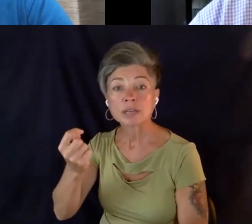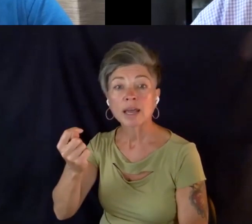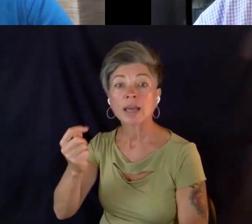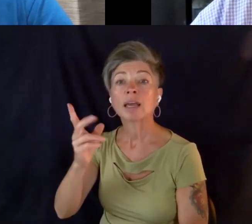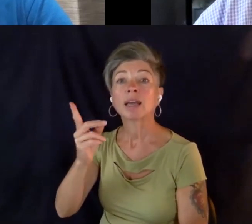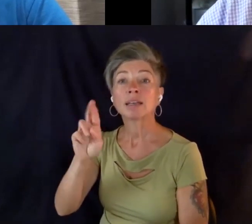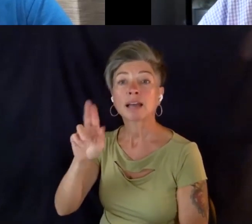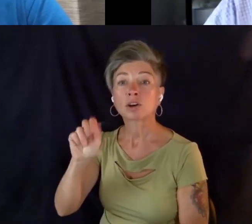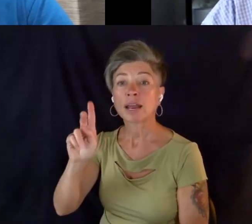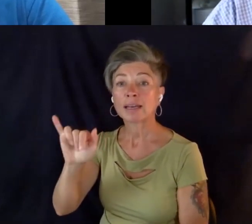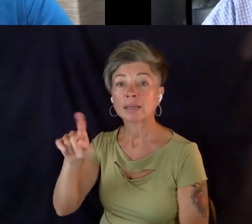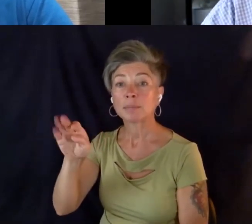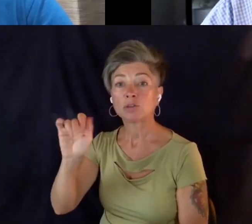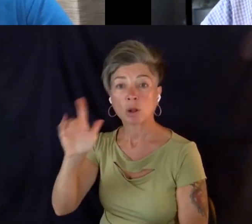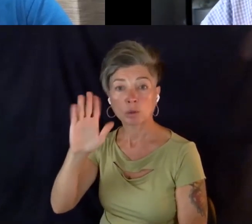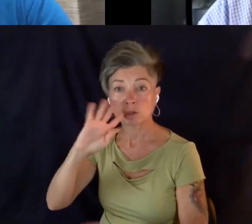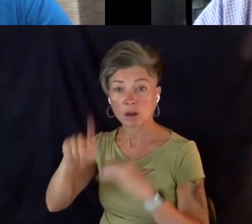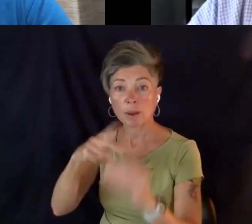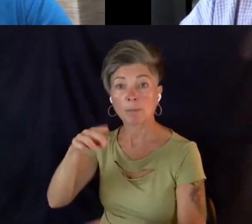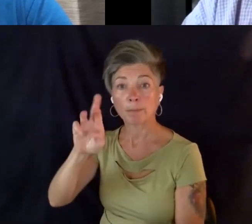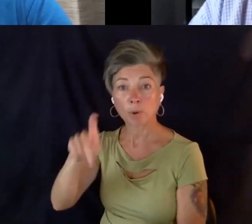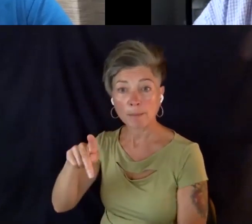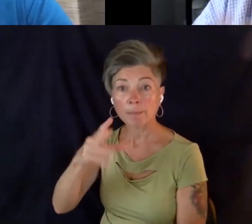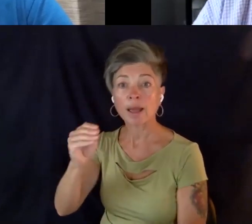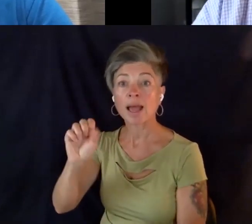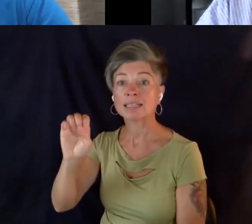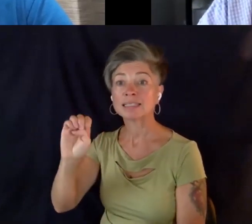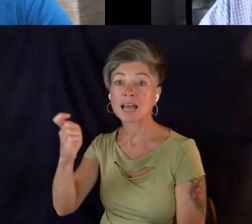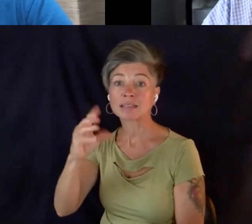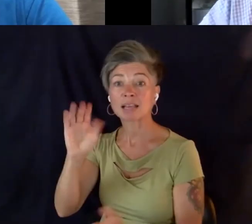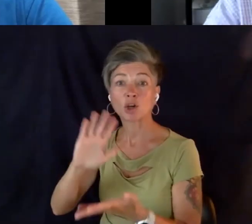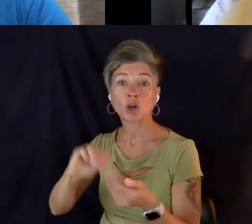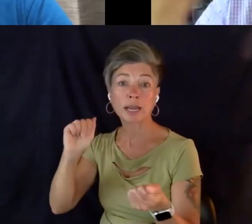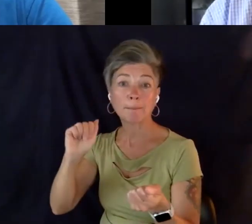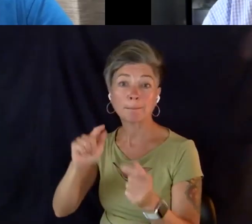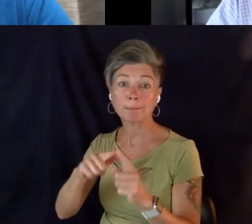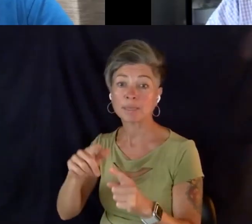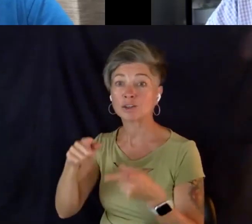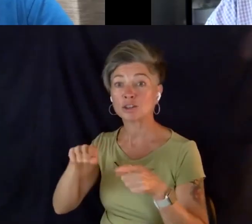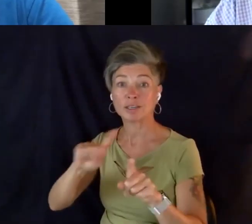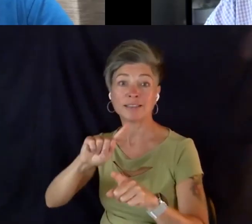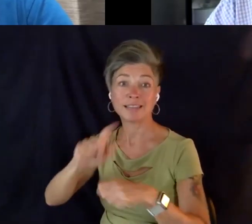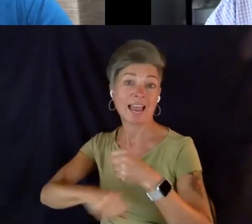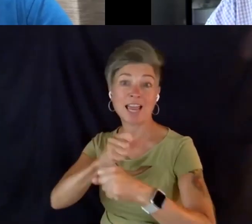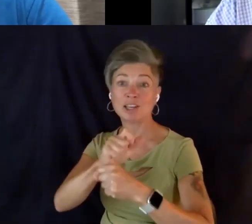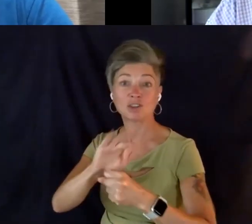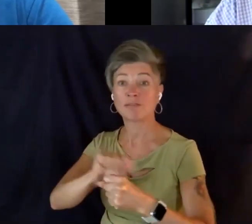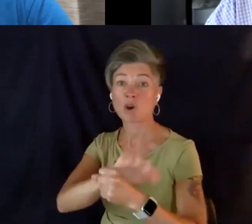about PrEP and sex and hooking up in the age of COVID. So we'll have many, many discussions about that in another week.